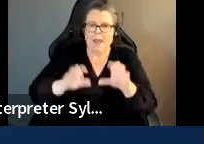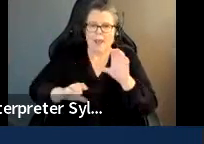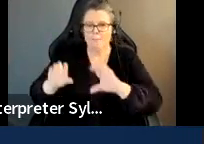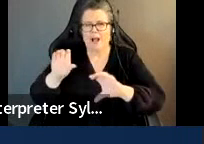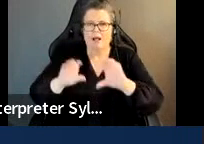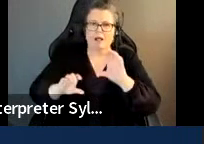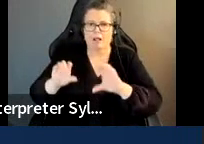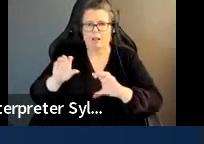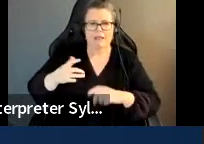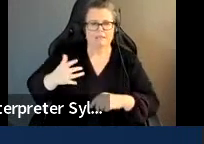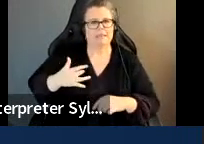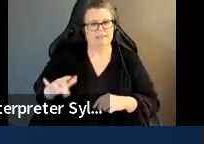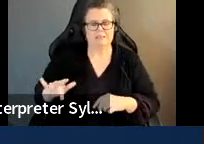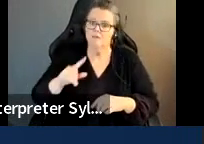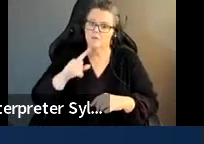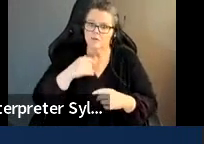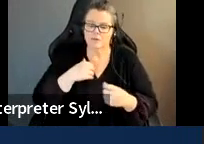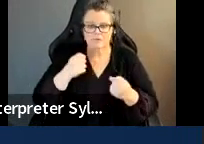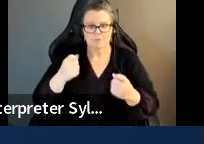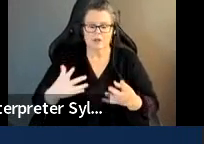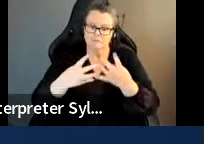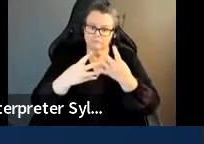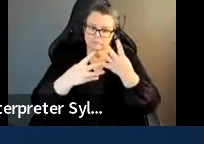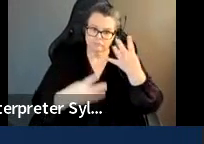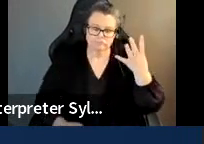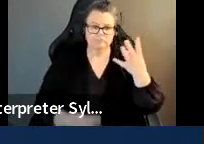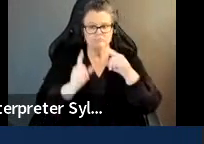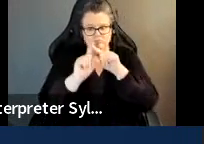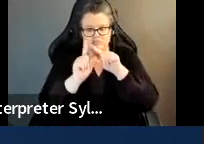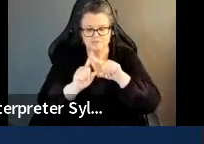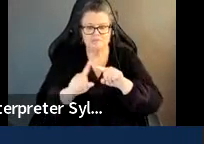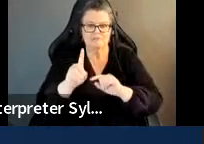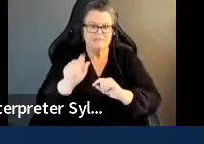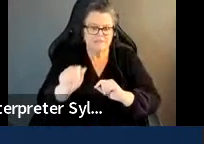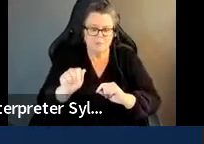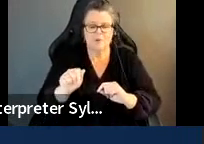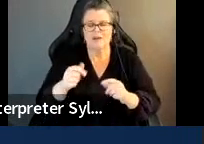These are all different types of disabilities, and I'm sorry if I haven't thought of one